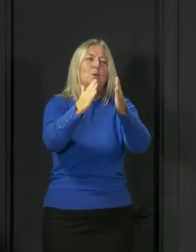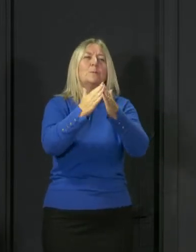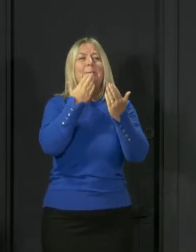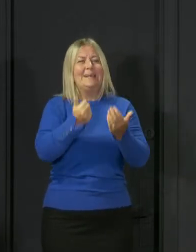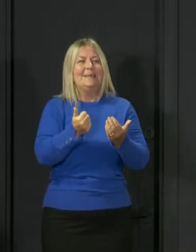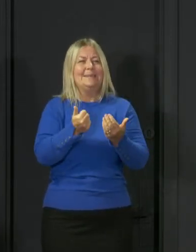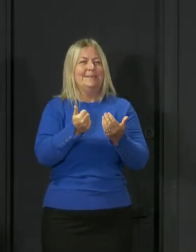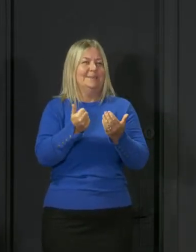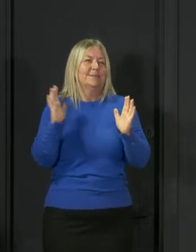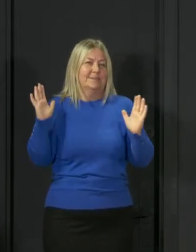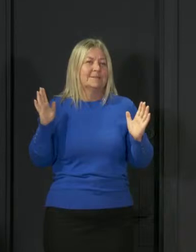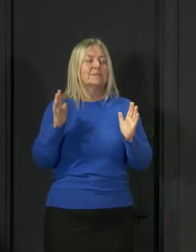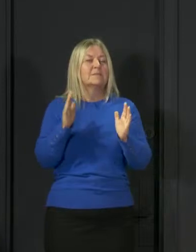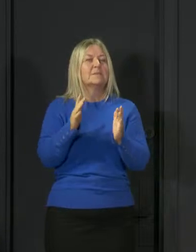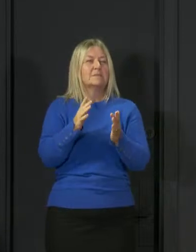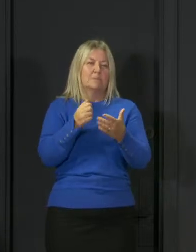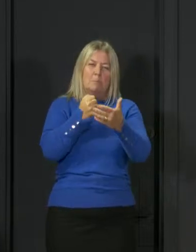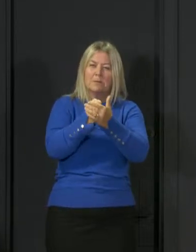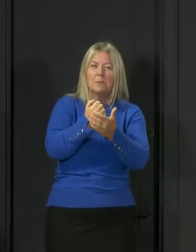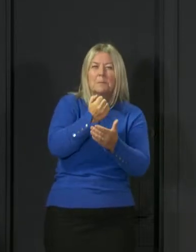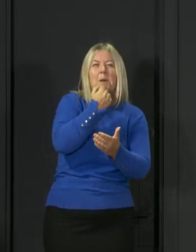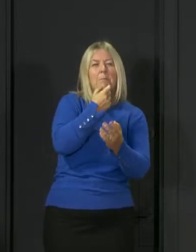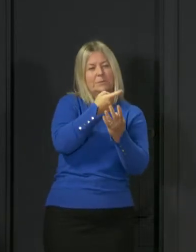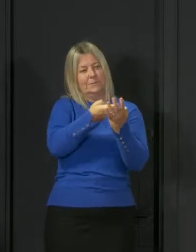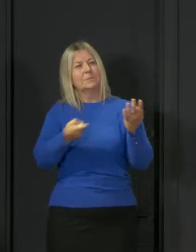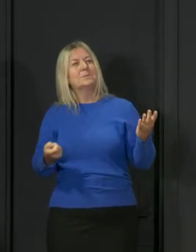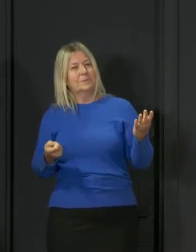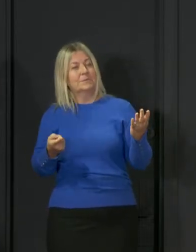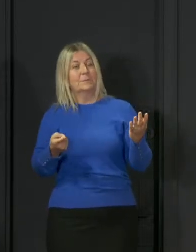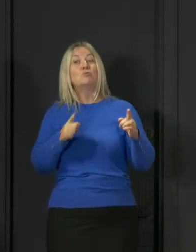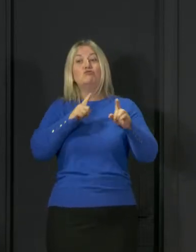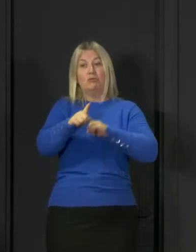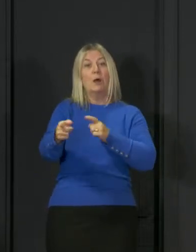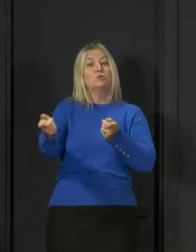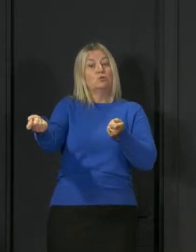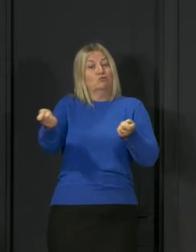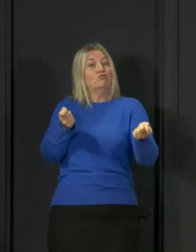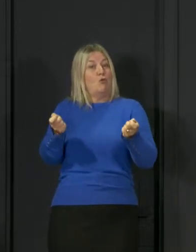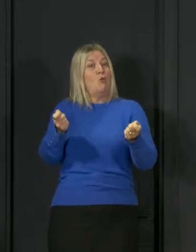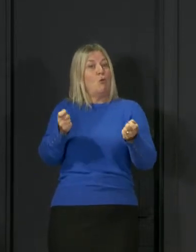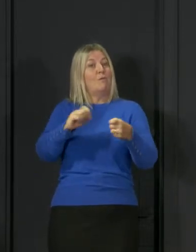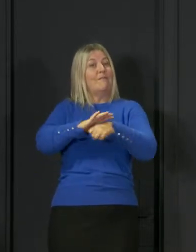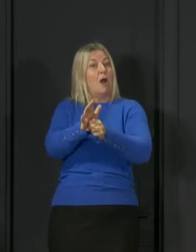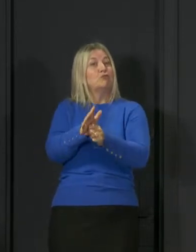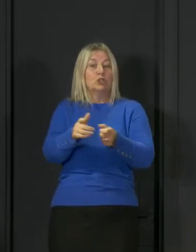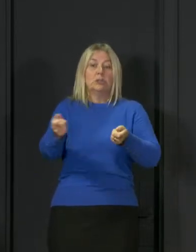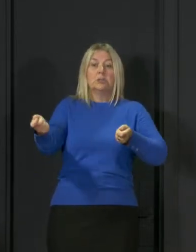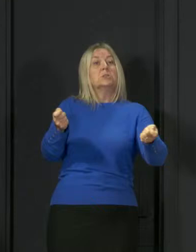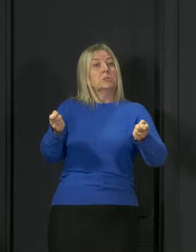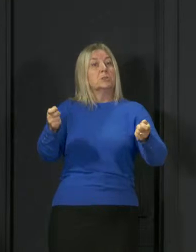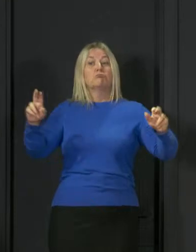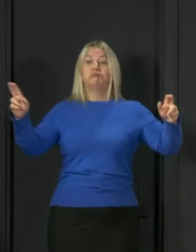is an attempt to get the virus under control and we are very hopeful that it will help us stem the